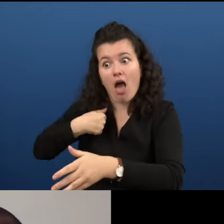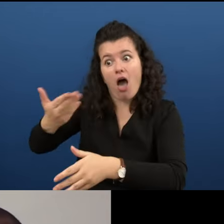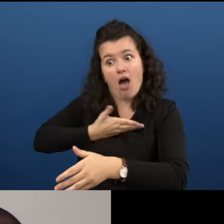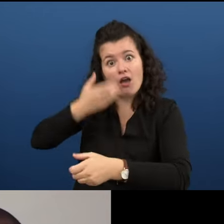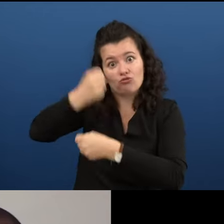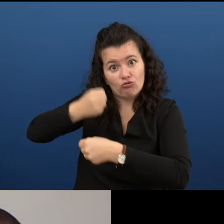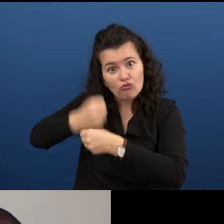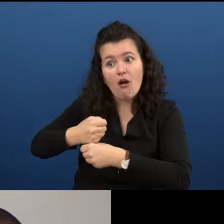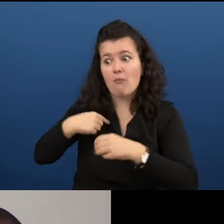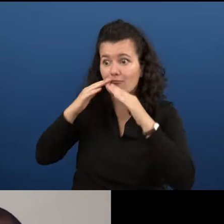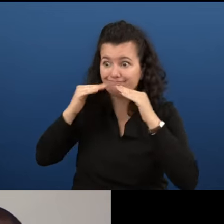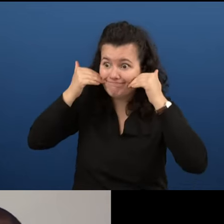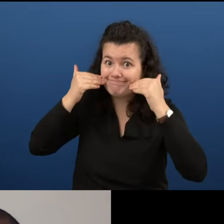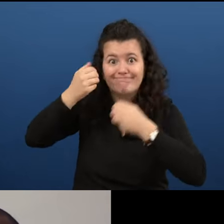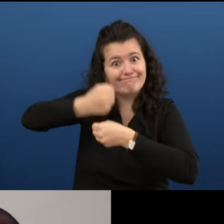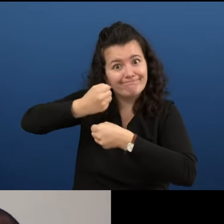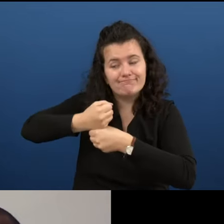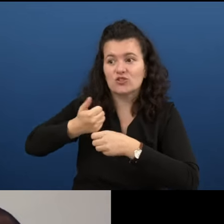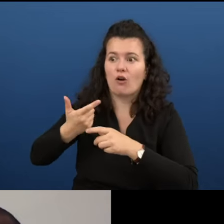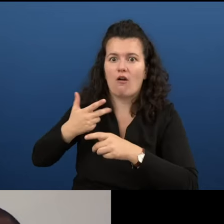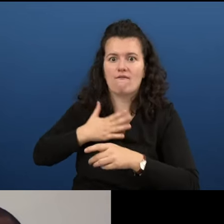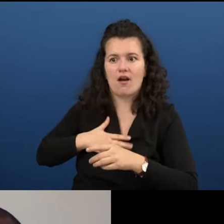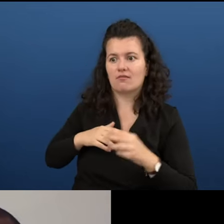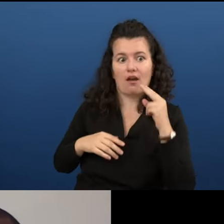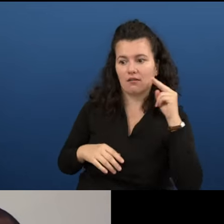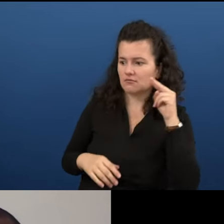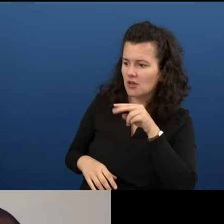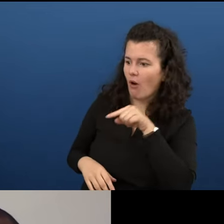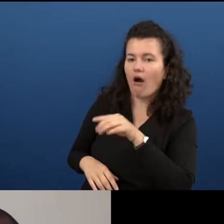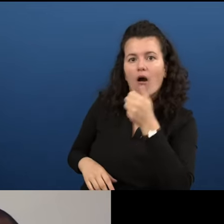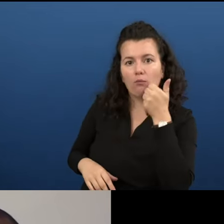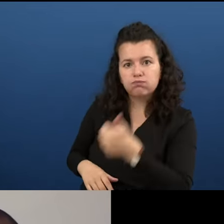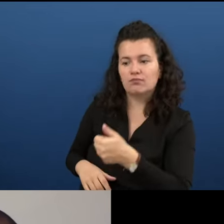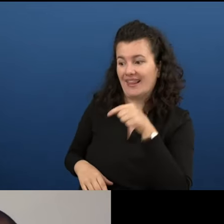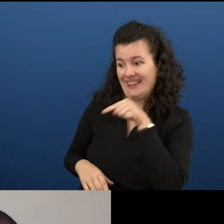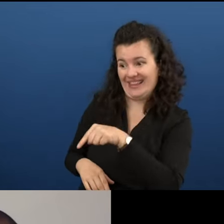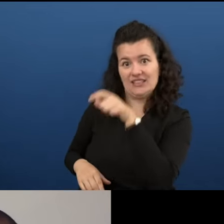them, enjoying themselves with us, and being our ambassador.